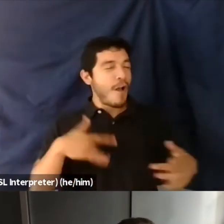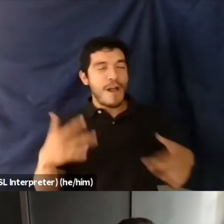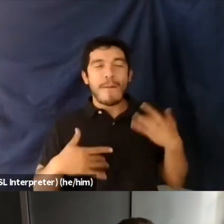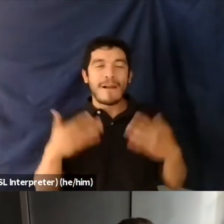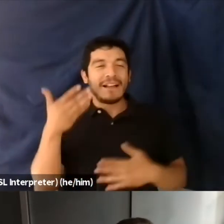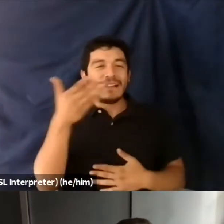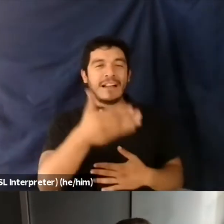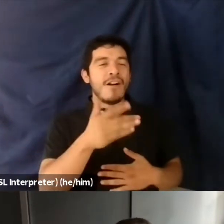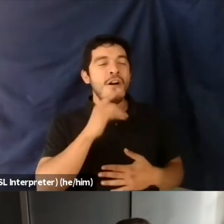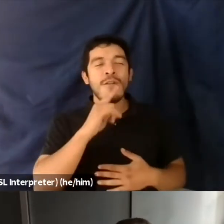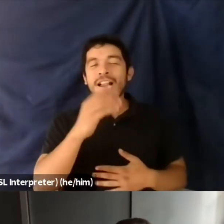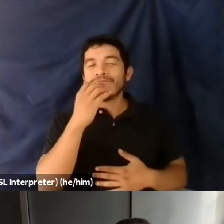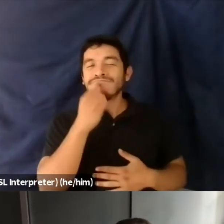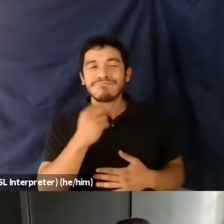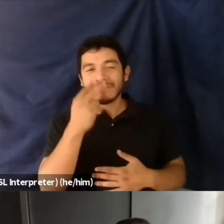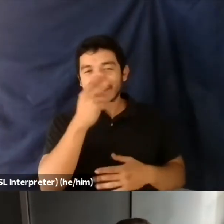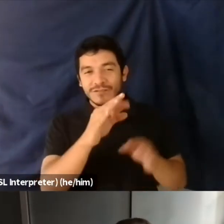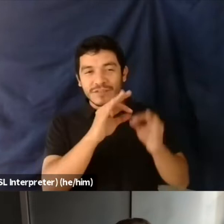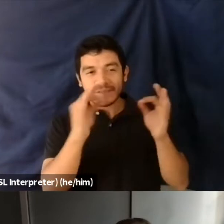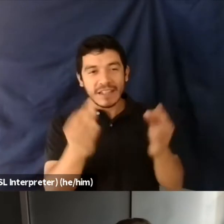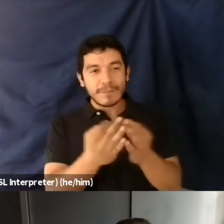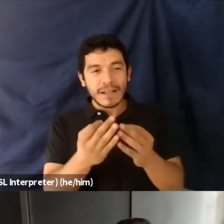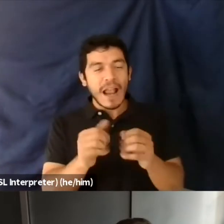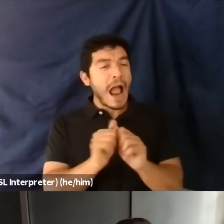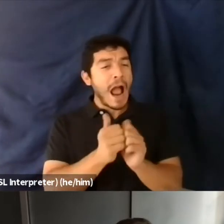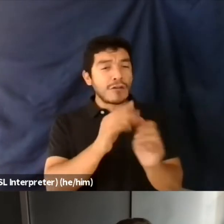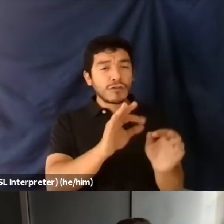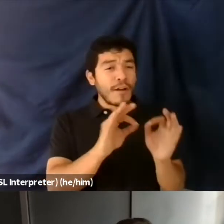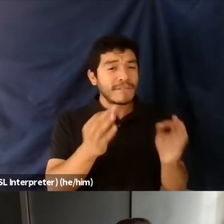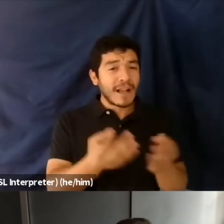And how has it been, how have the family kind of embraced